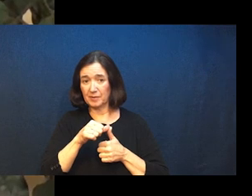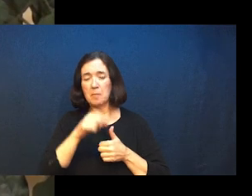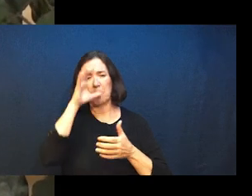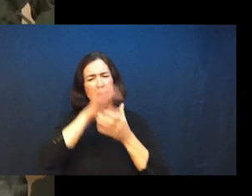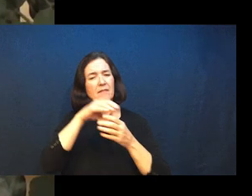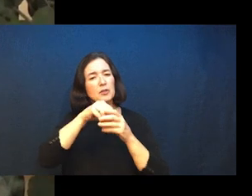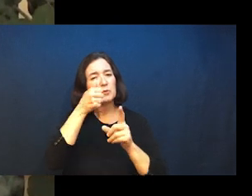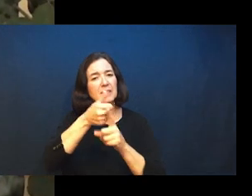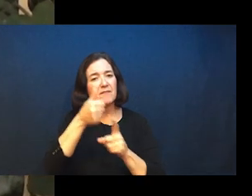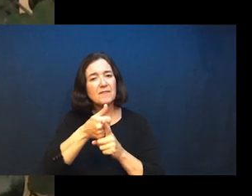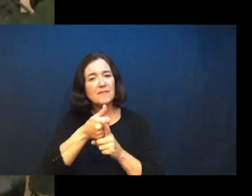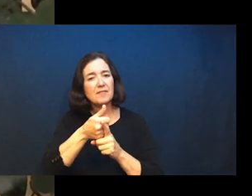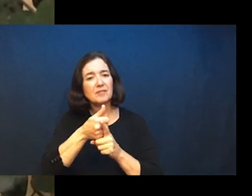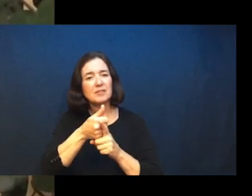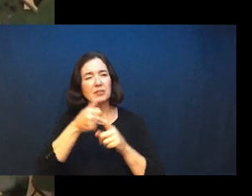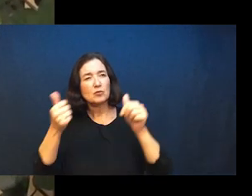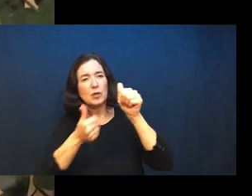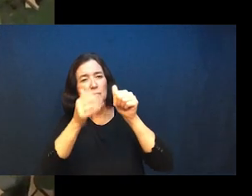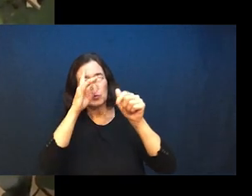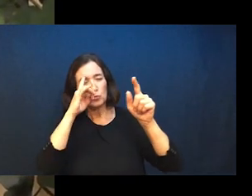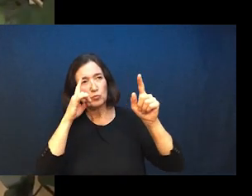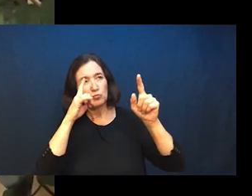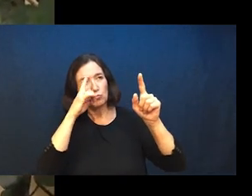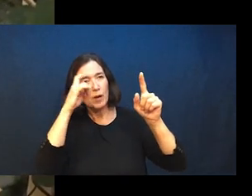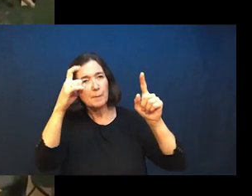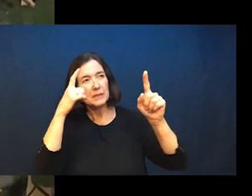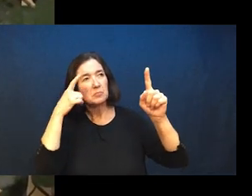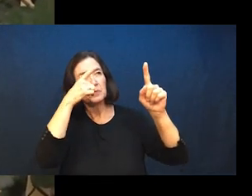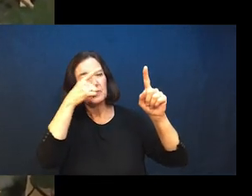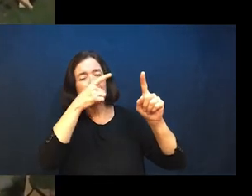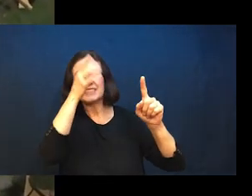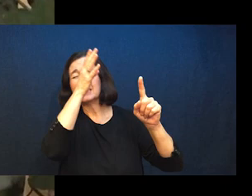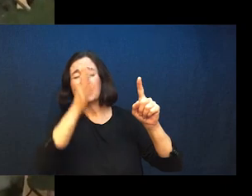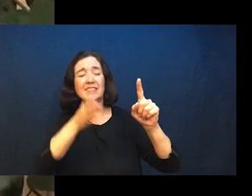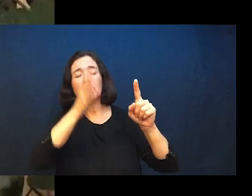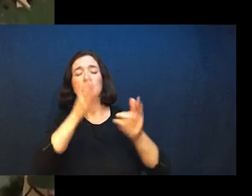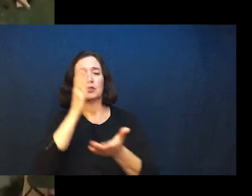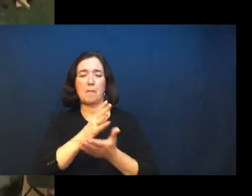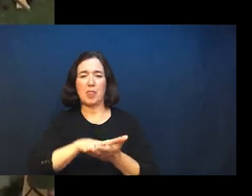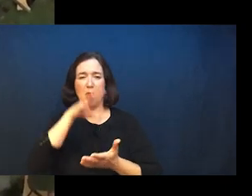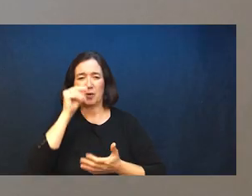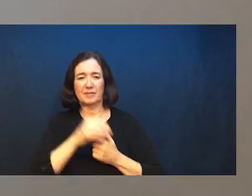Chase your dreams, and never, never stop learning. Graduation is always my favorite event of the year.